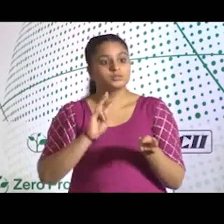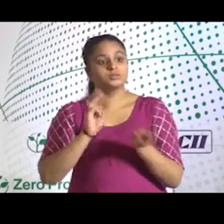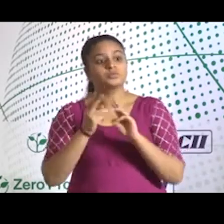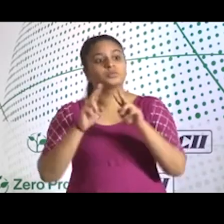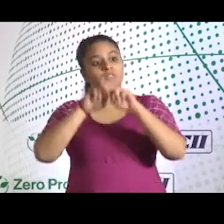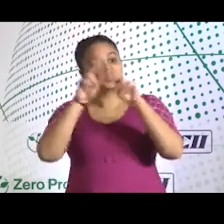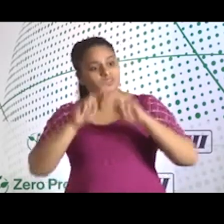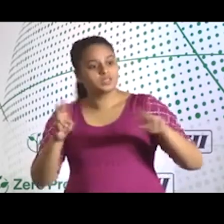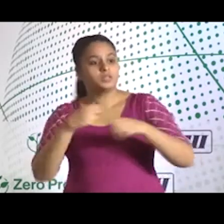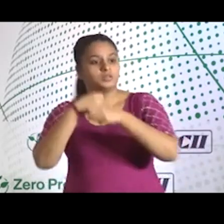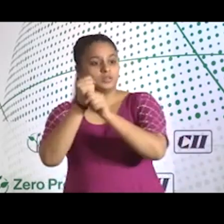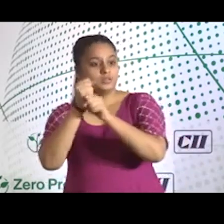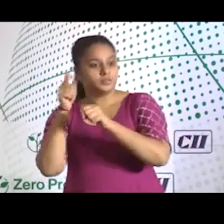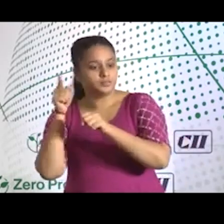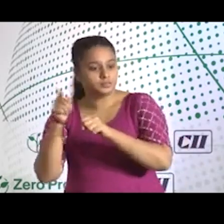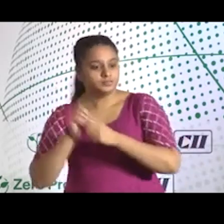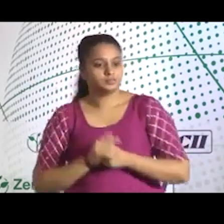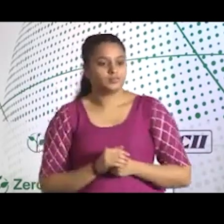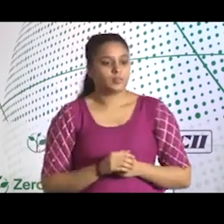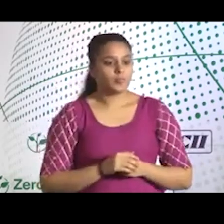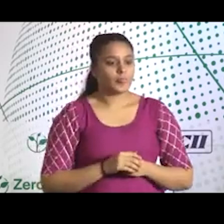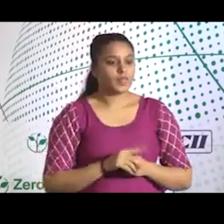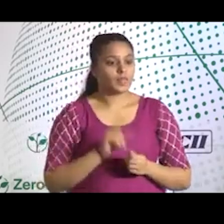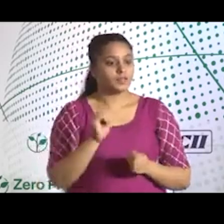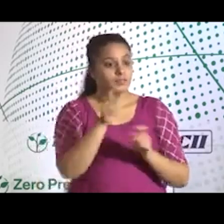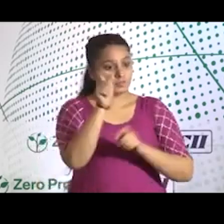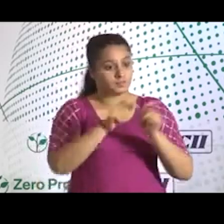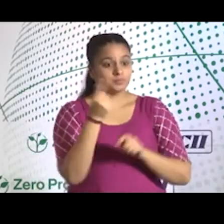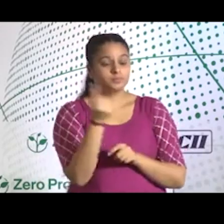keeping every user in mind.